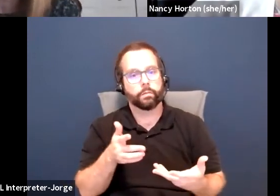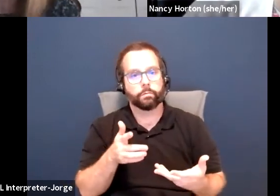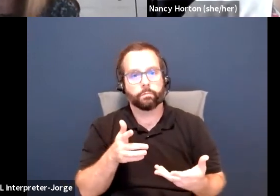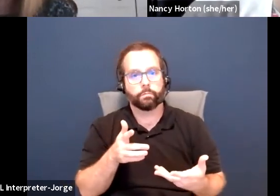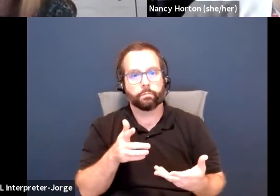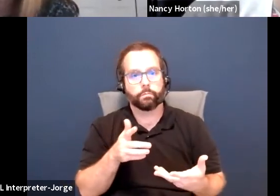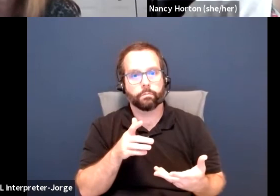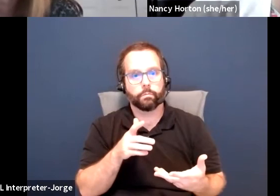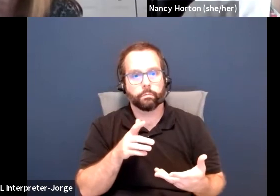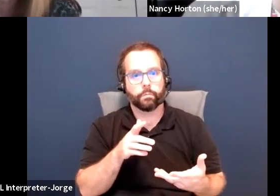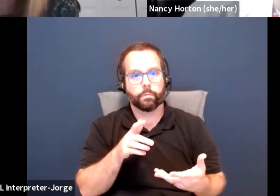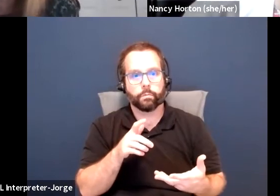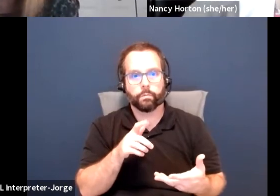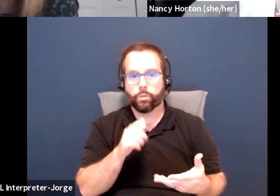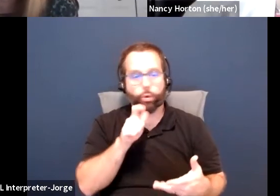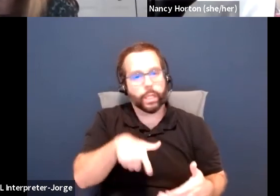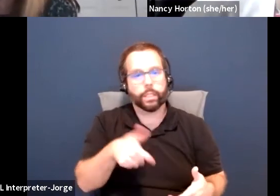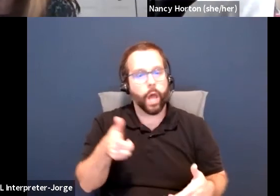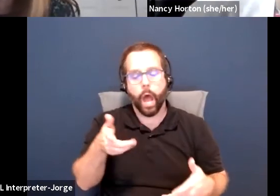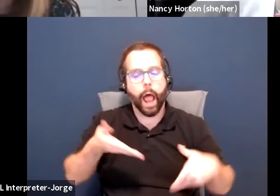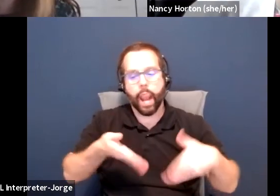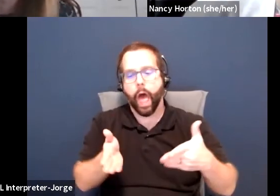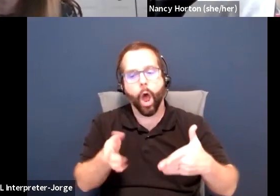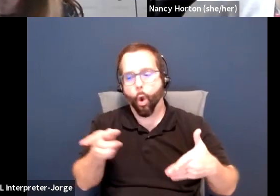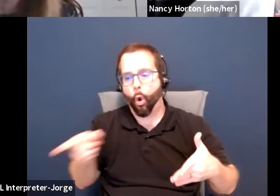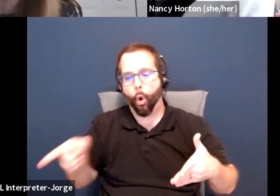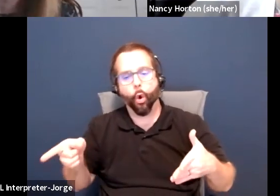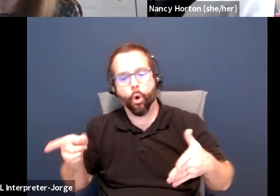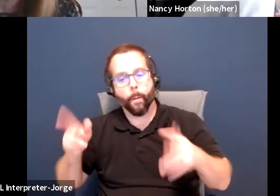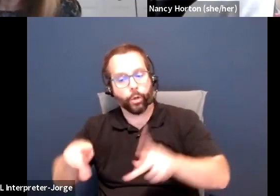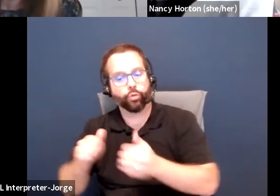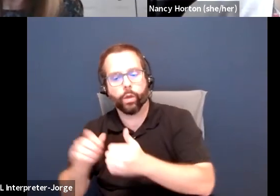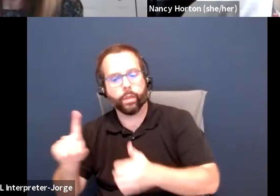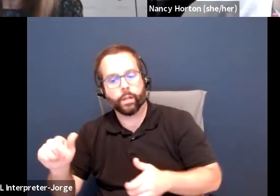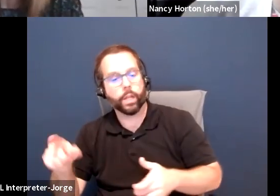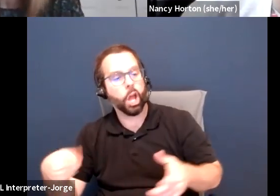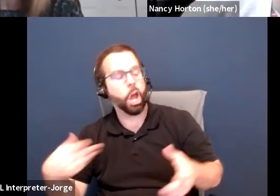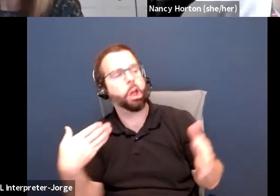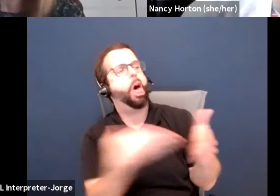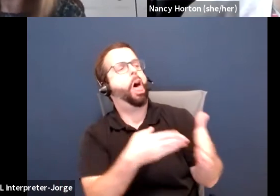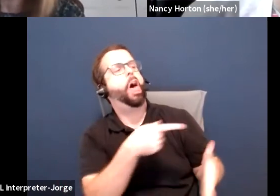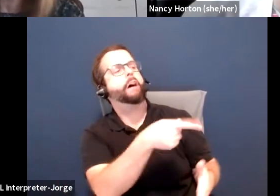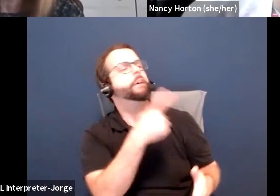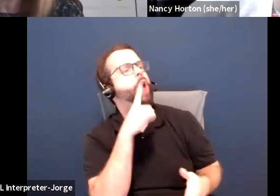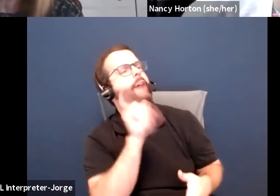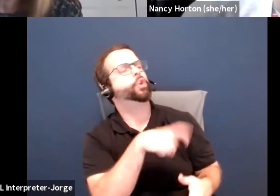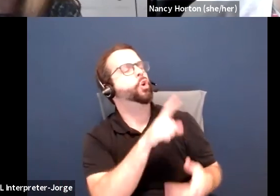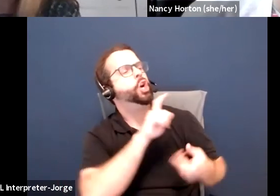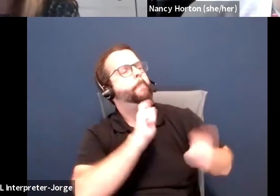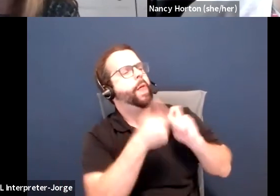risk. Again, underscoring the actual risk. Has to be actual data. Covered entities don't have to allow an individual with a disability to pose a